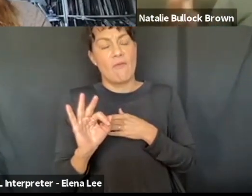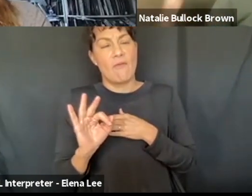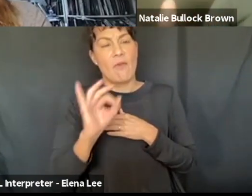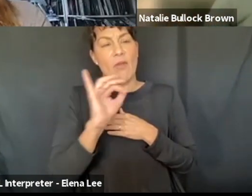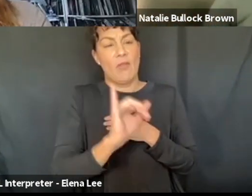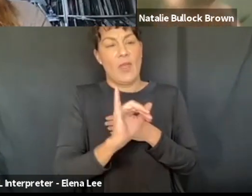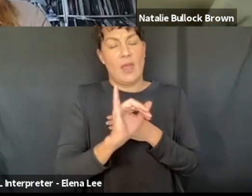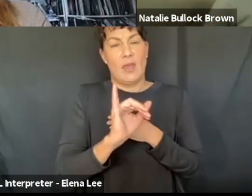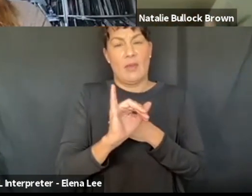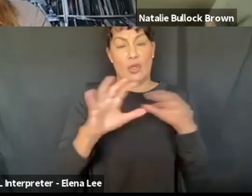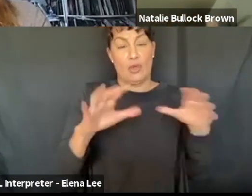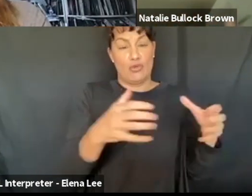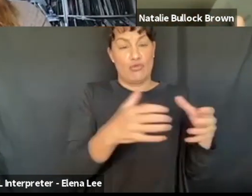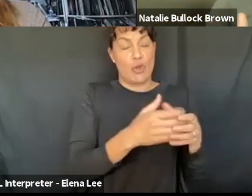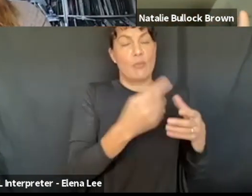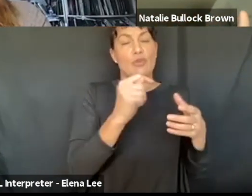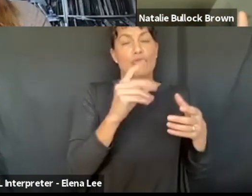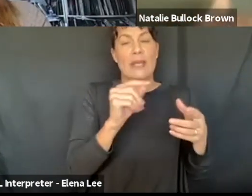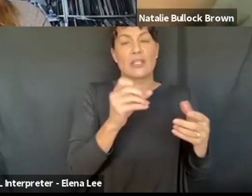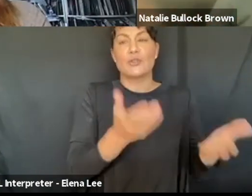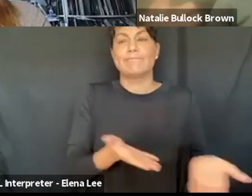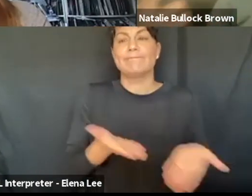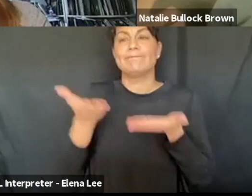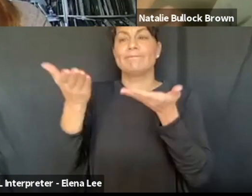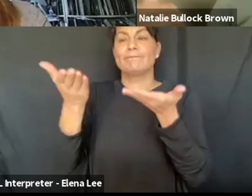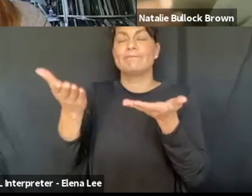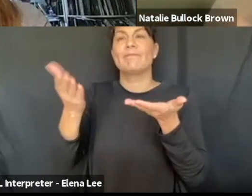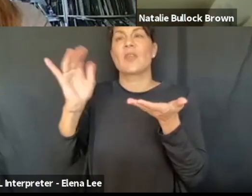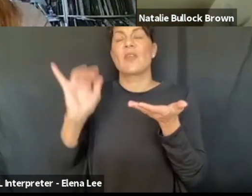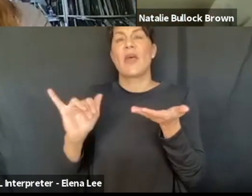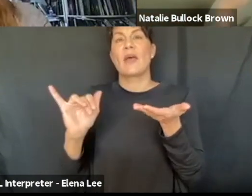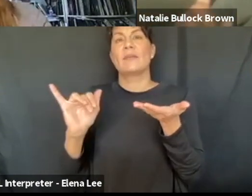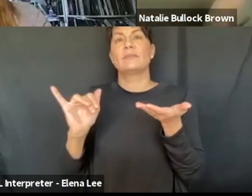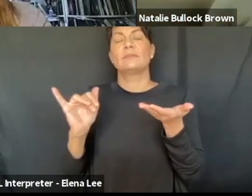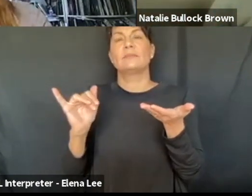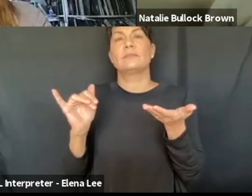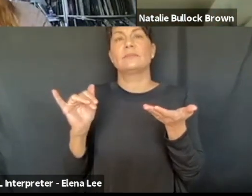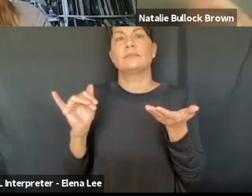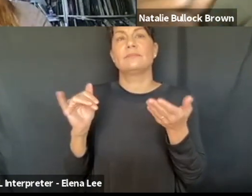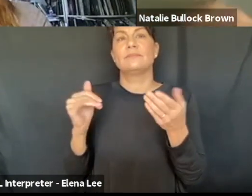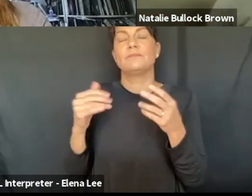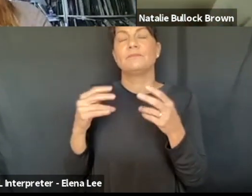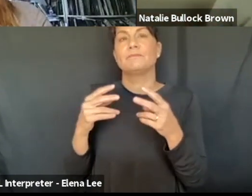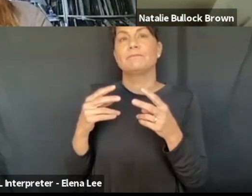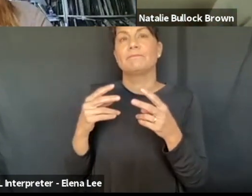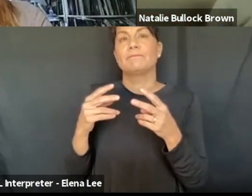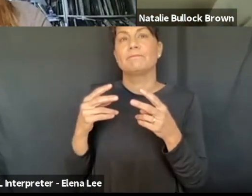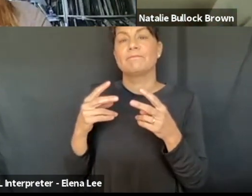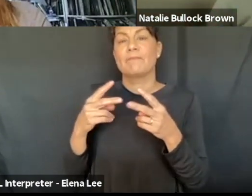is this introspection that causes us to realize how systems and forces are working together